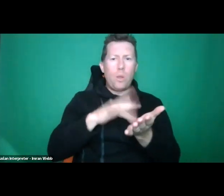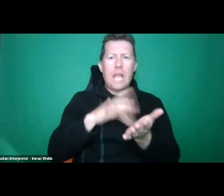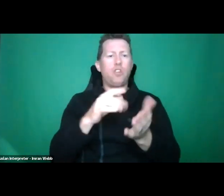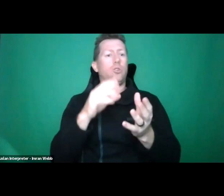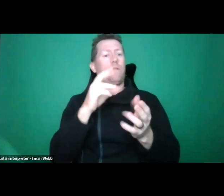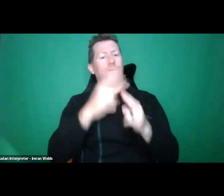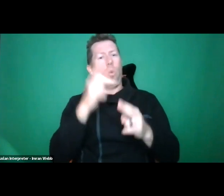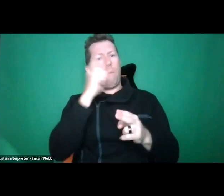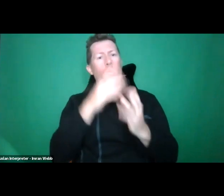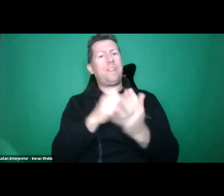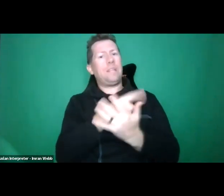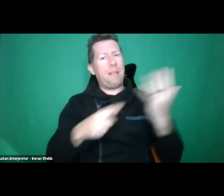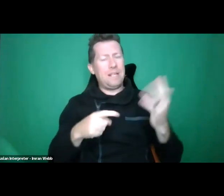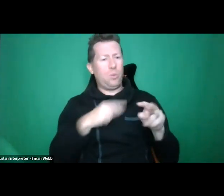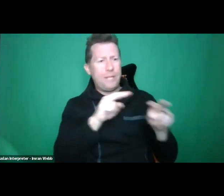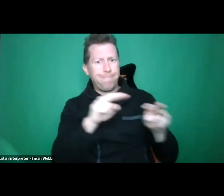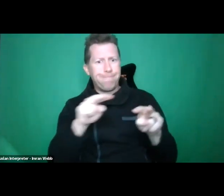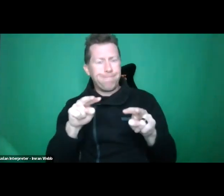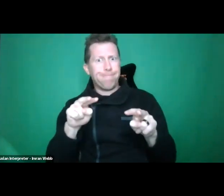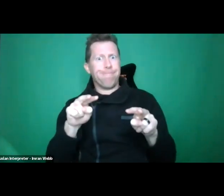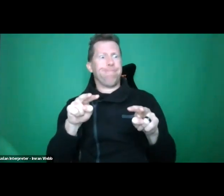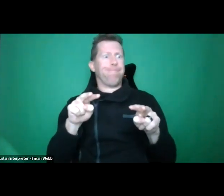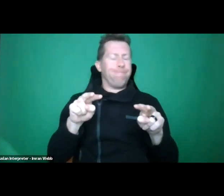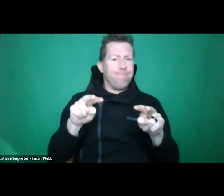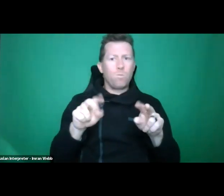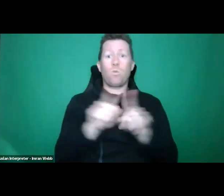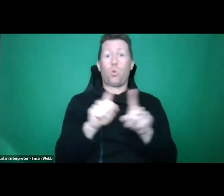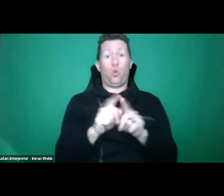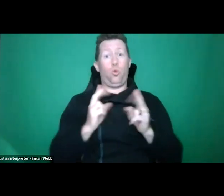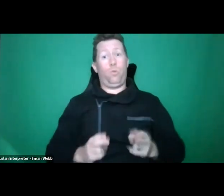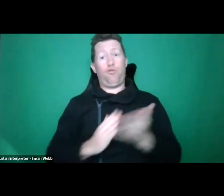But also when we consider some of the human rights obligations